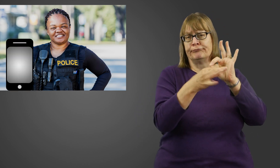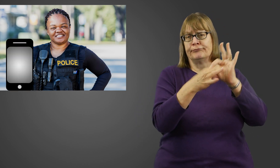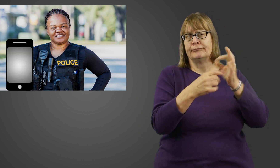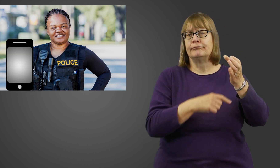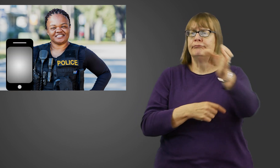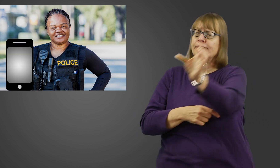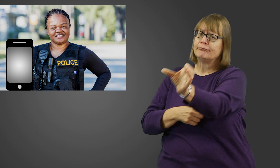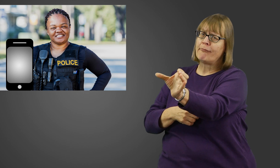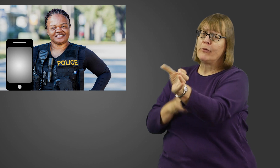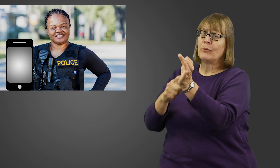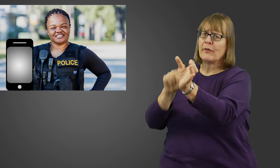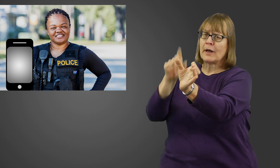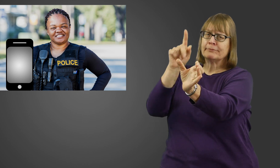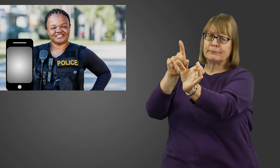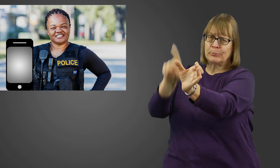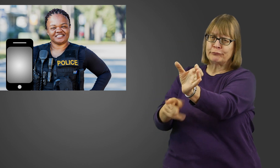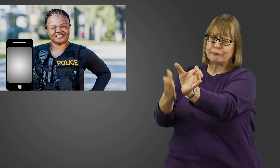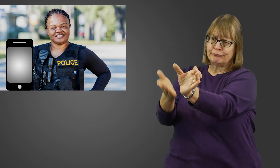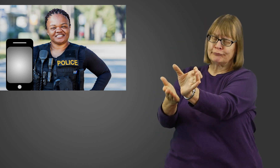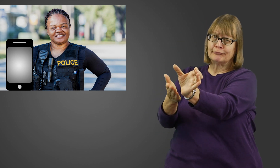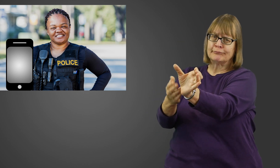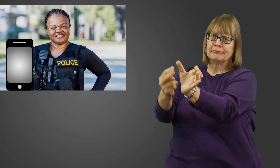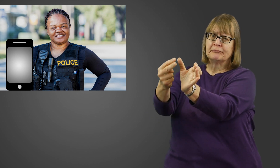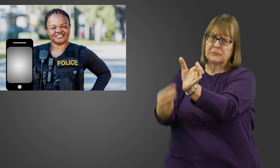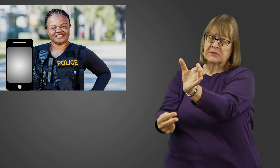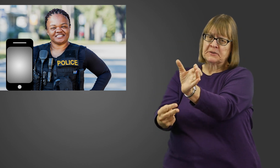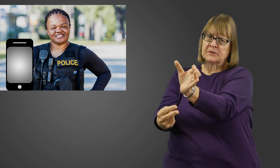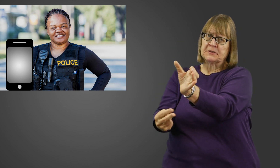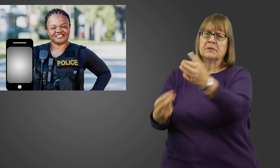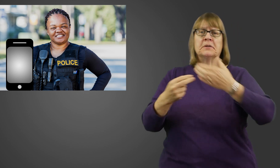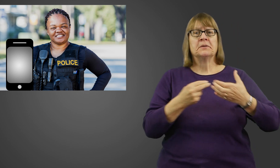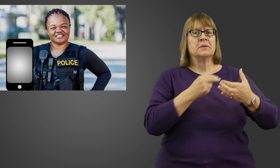This would allow you to continue speaking while the app captions what you've said.